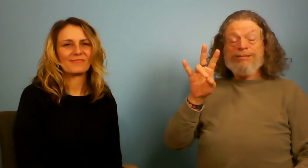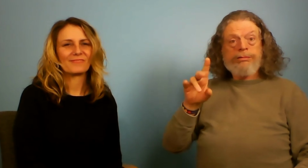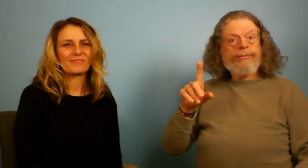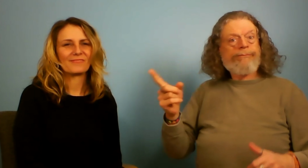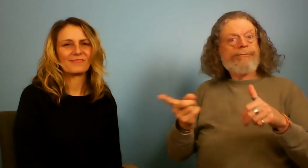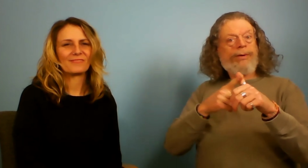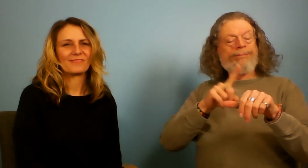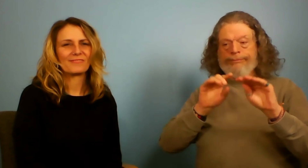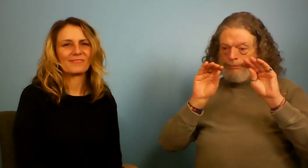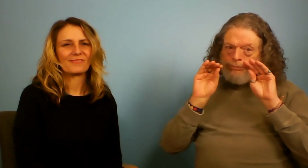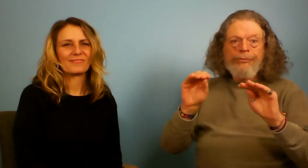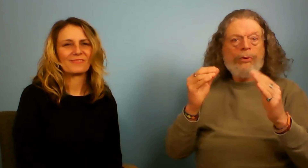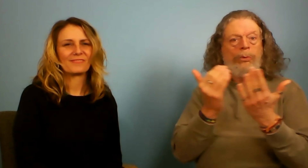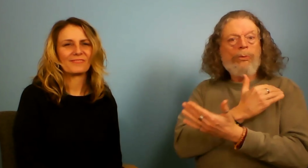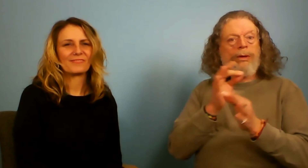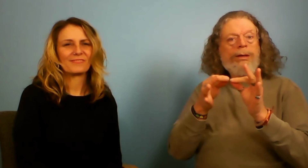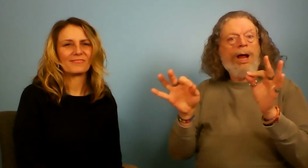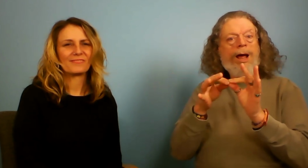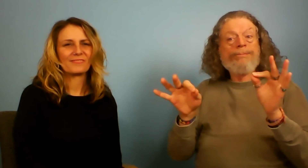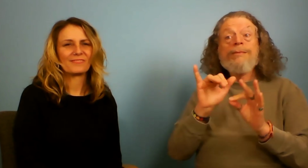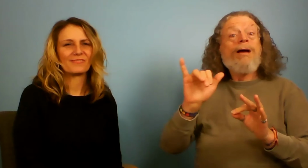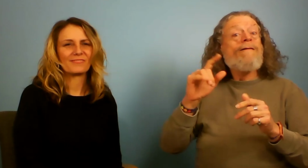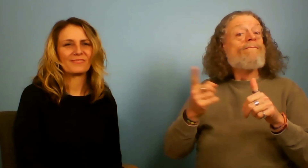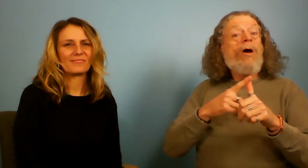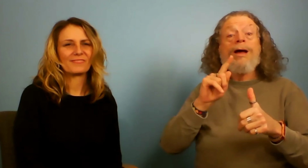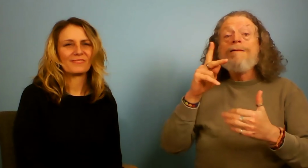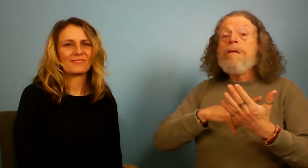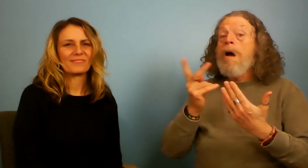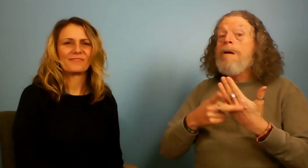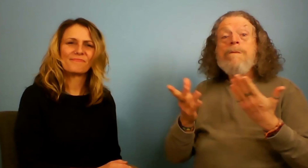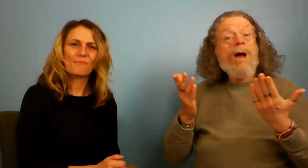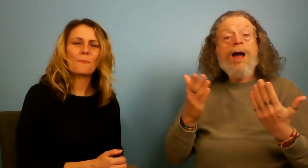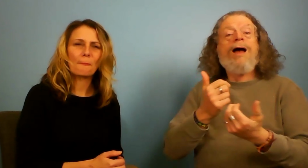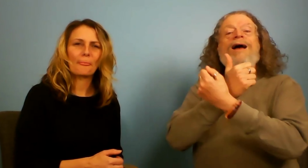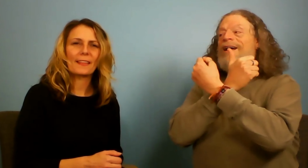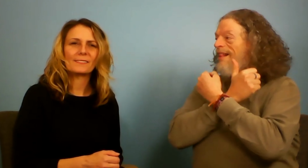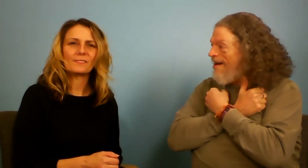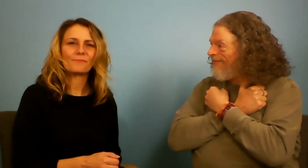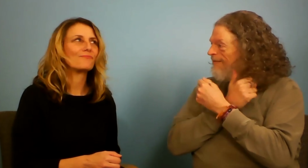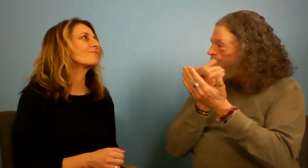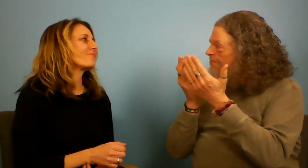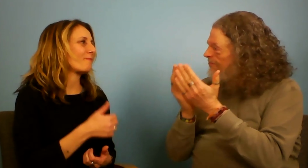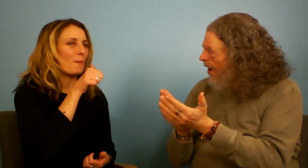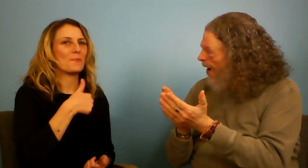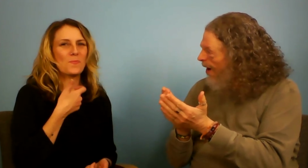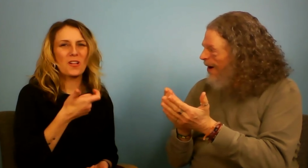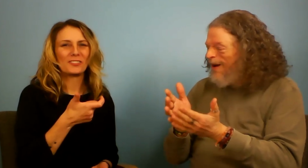In the 70s, the, first captioning was set up. Do you know what the first show was? The Love Boat.